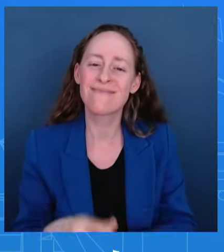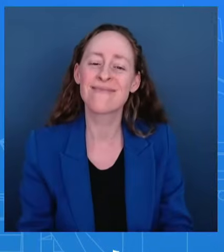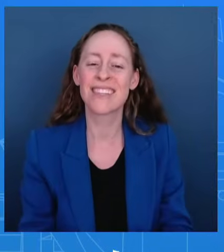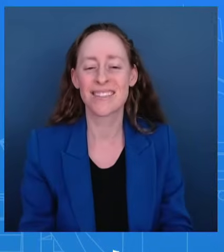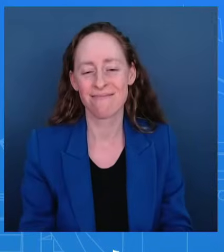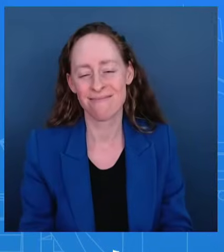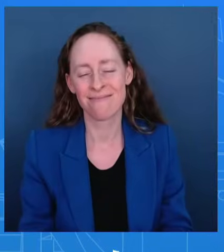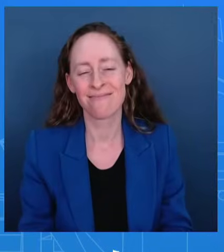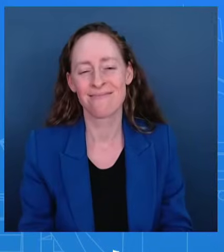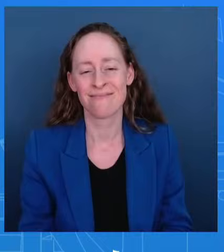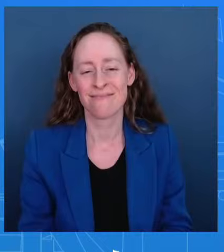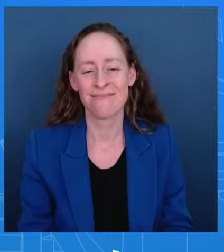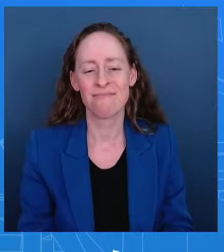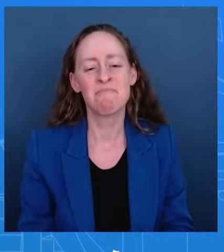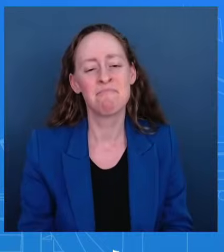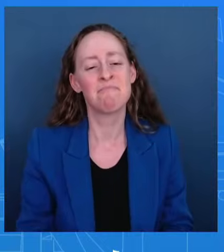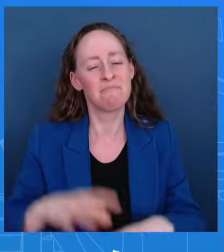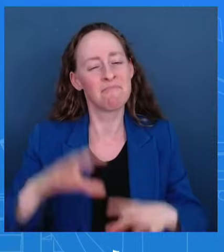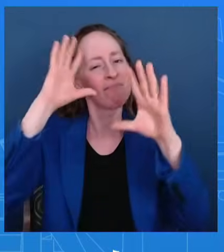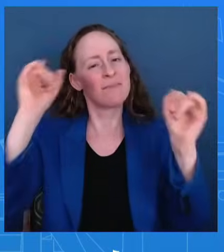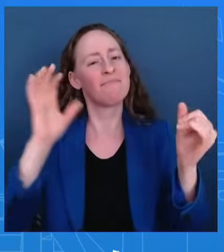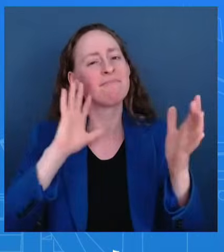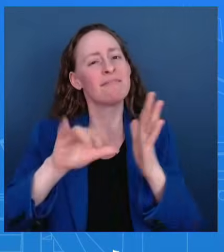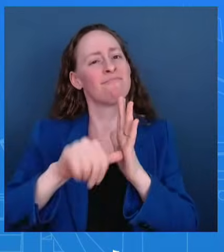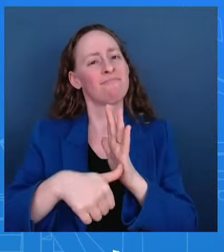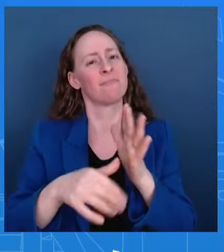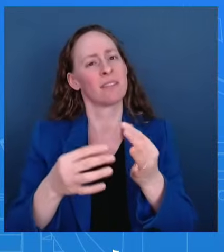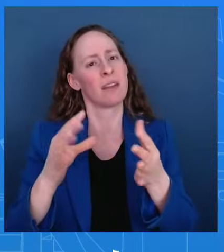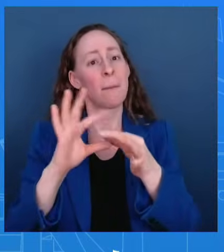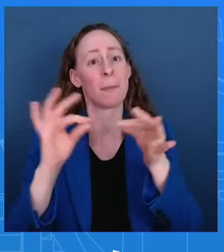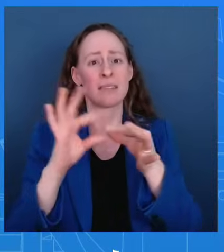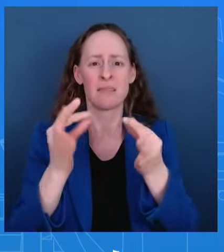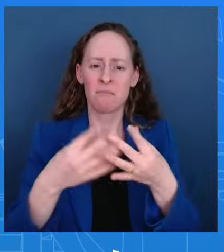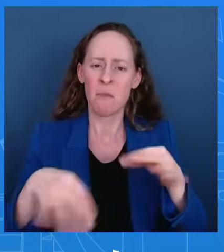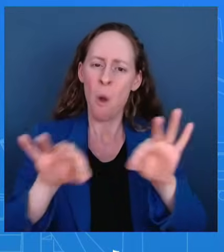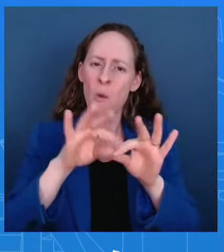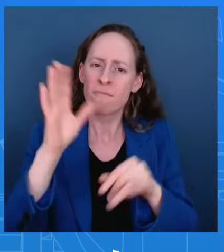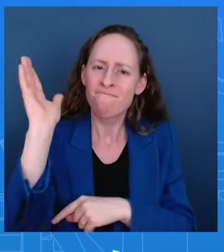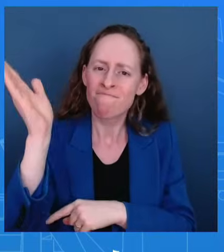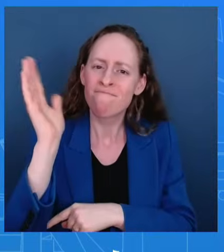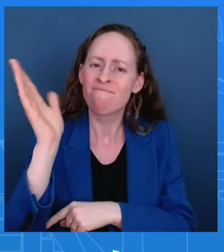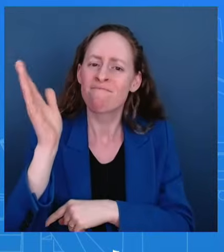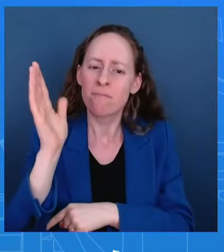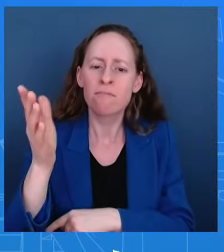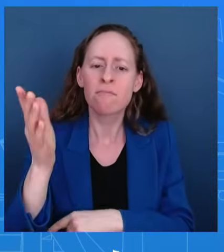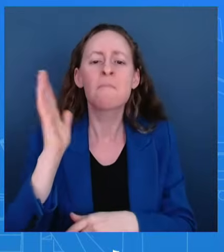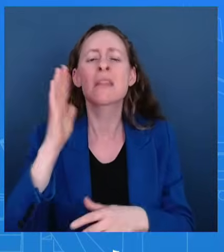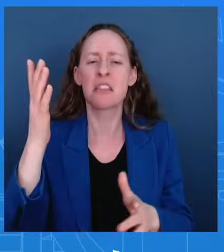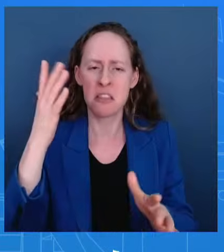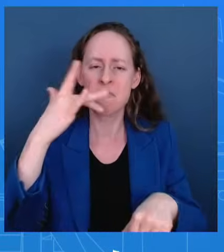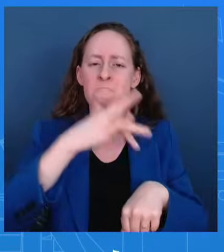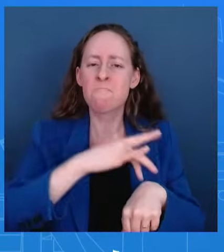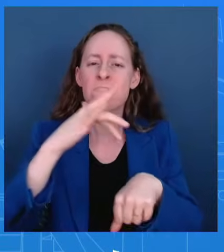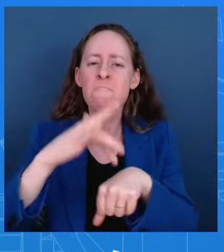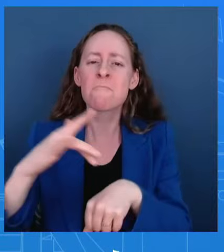to share for these future leaders. He will have themes in his -- in his remarks -- in his commencement remarks that he'll share with them.